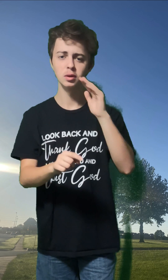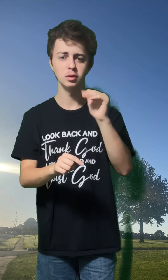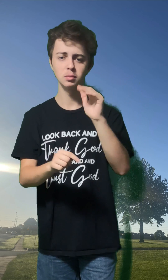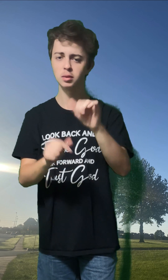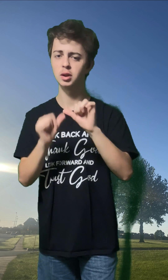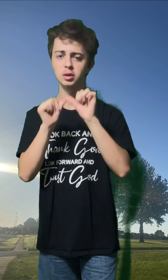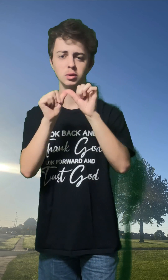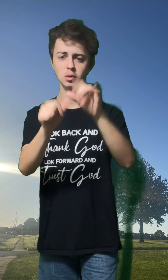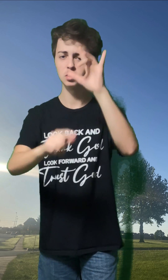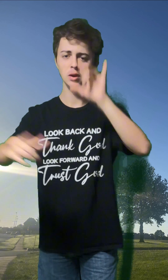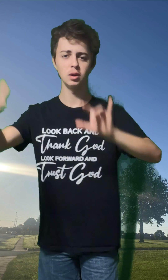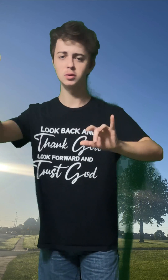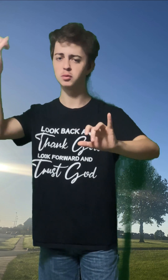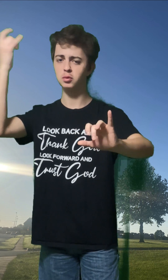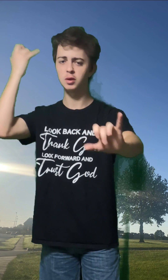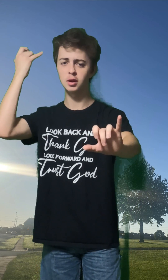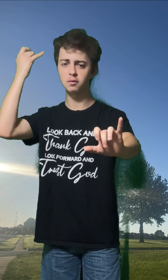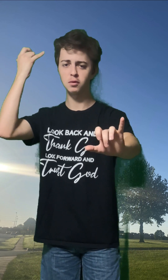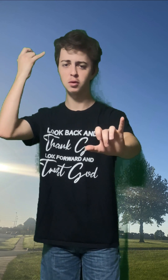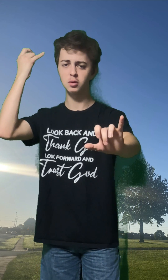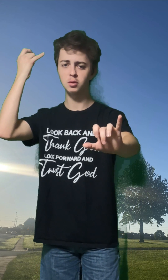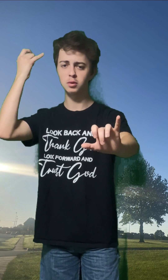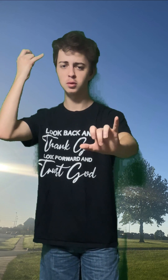But goodbyes don't last forever